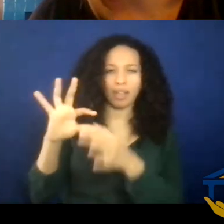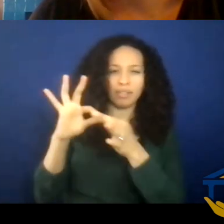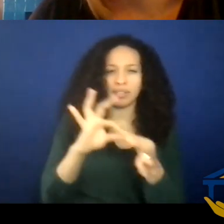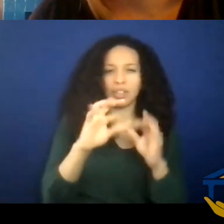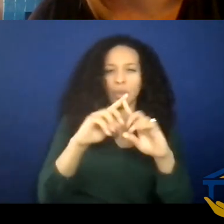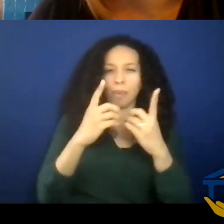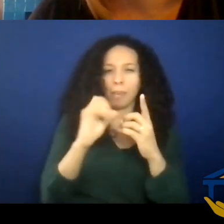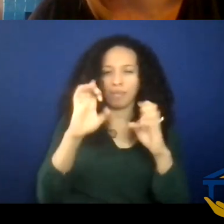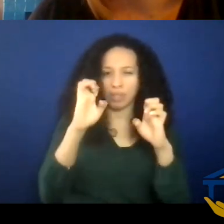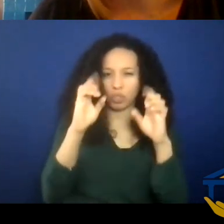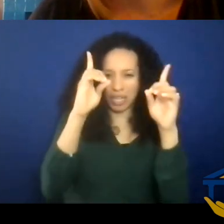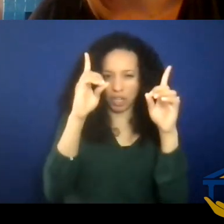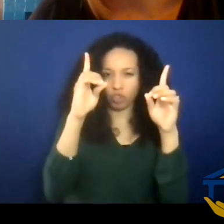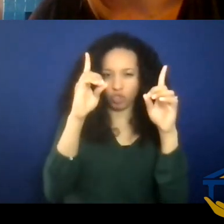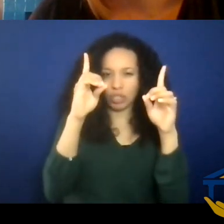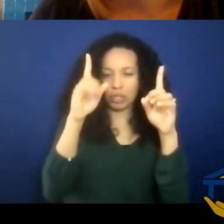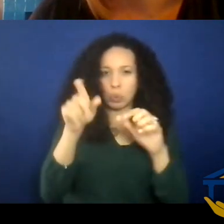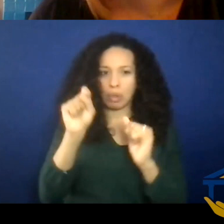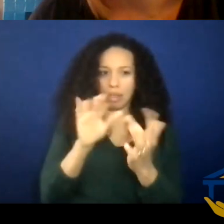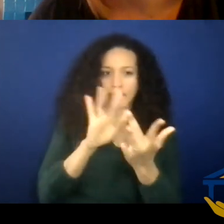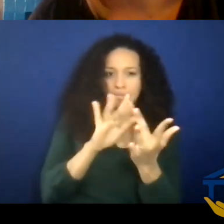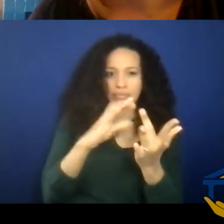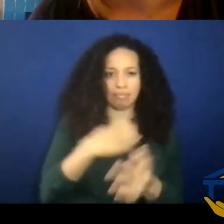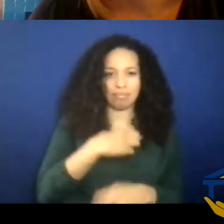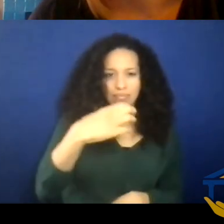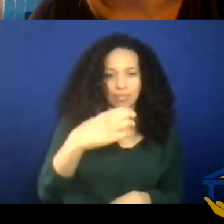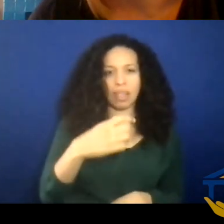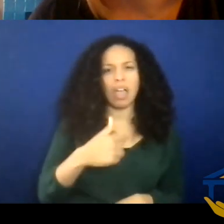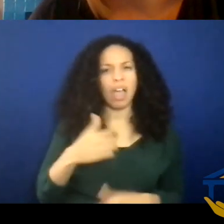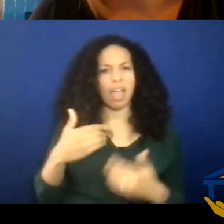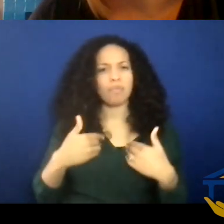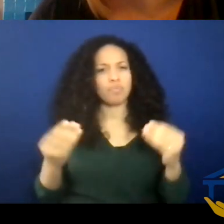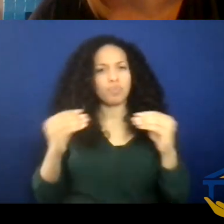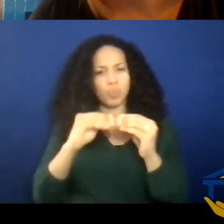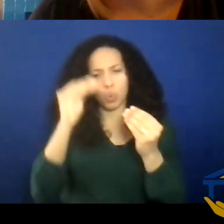you more information about that if you need it. You can also find information about that online.